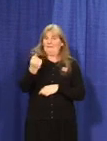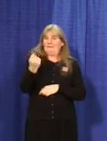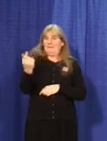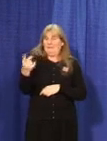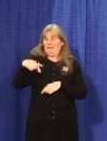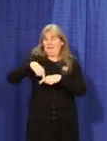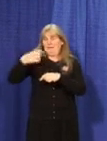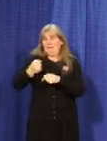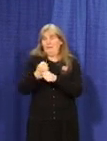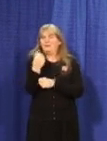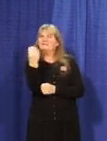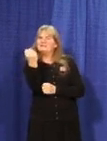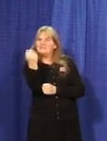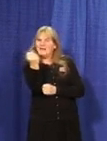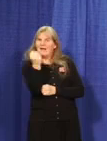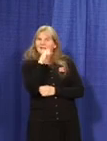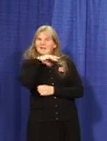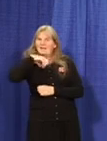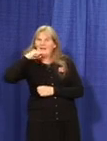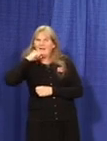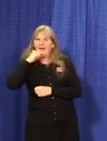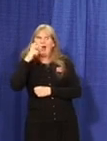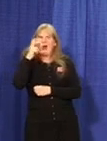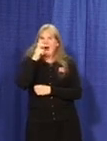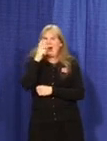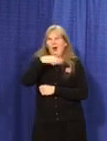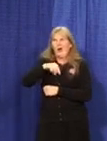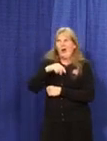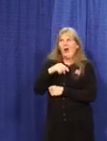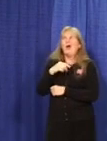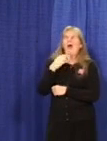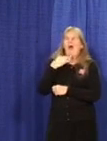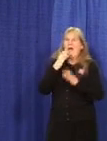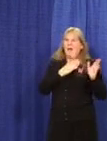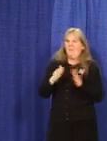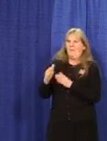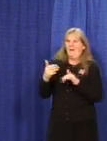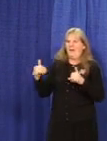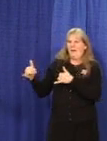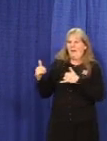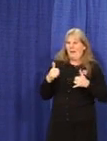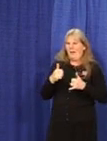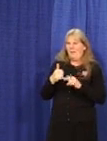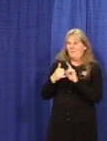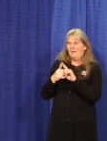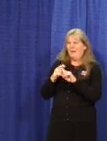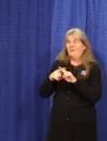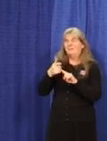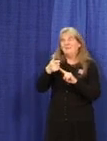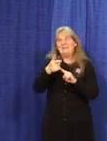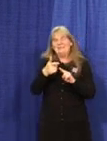temptation and have heard of many parties planned or this upcoming weekend. But I am urging caution against